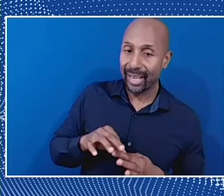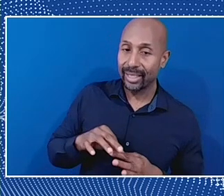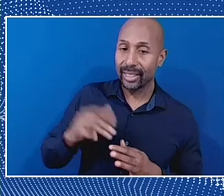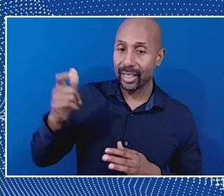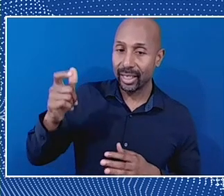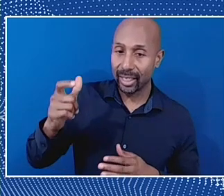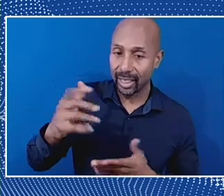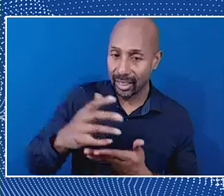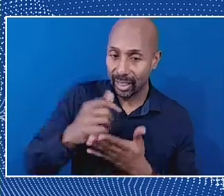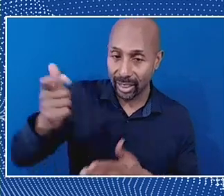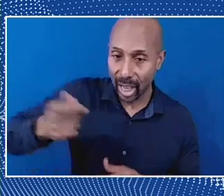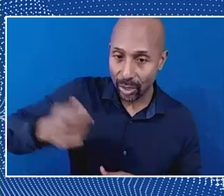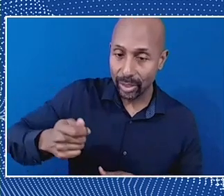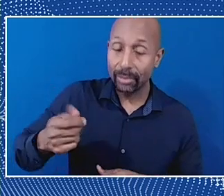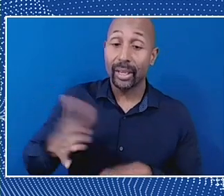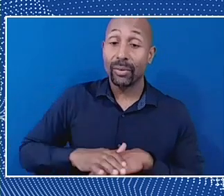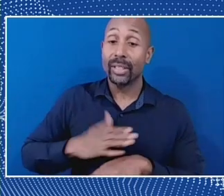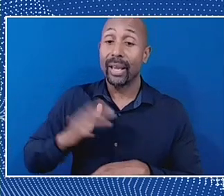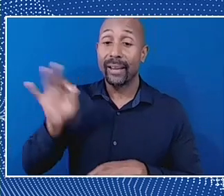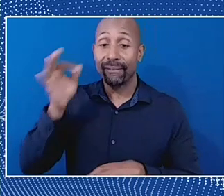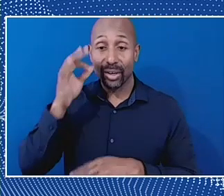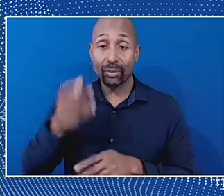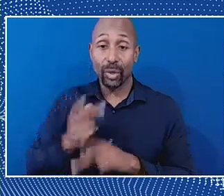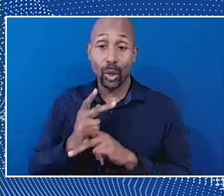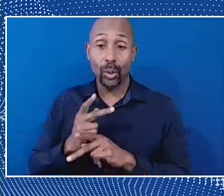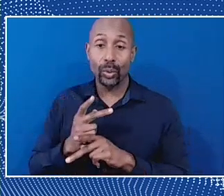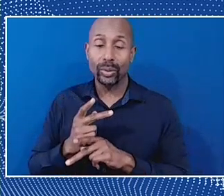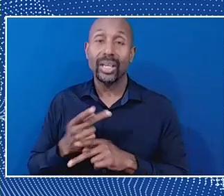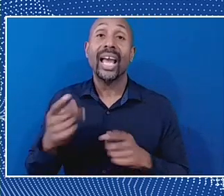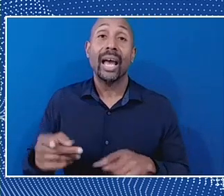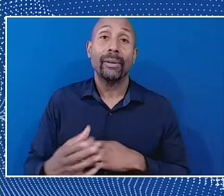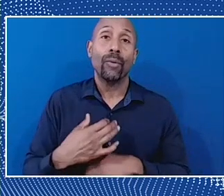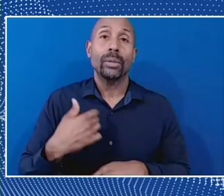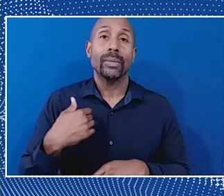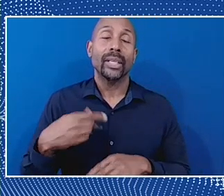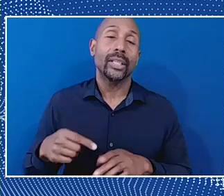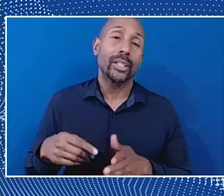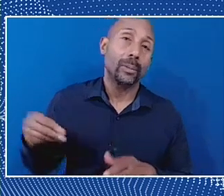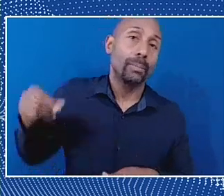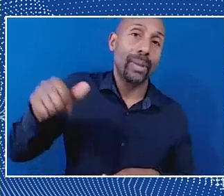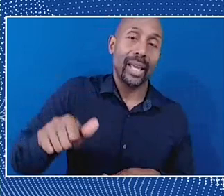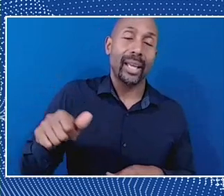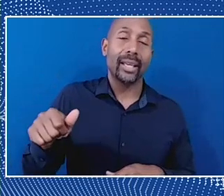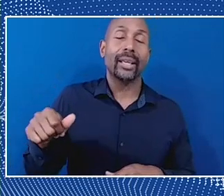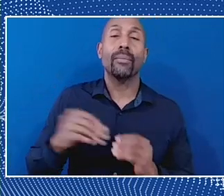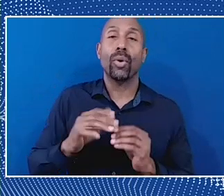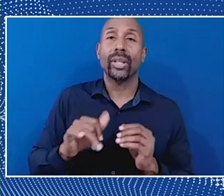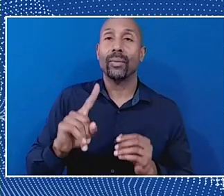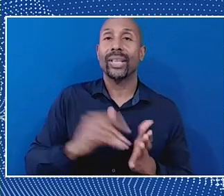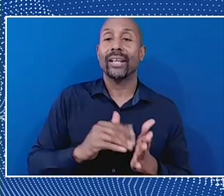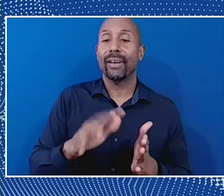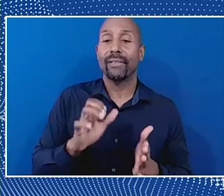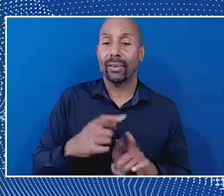over $15,000 out of pocket. And I ended up going into over $20,000 in student loan debt, both Federal and